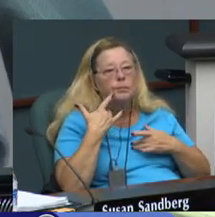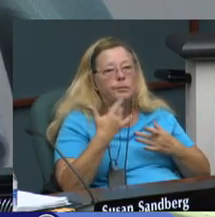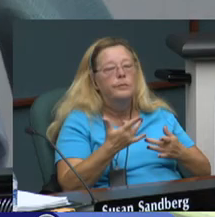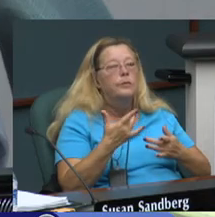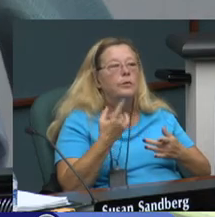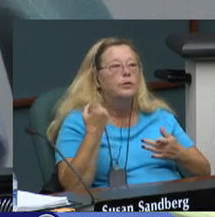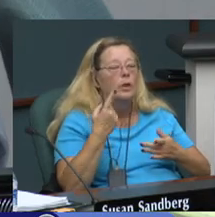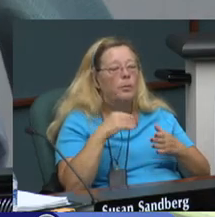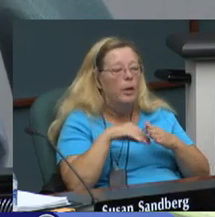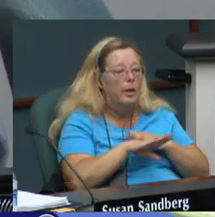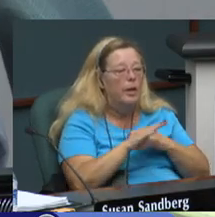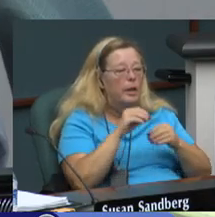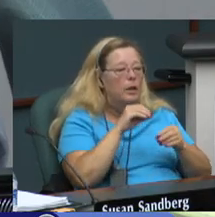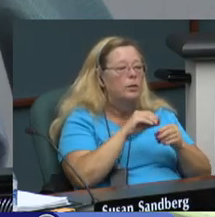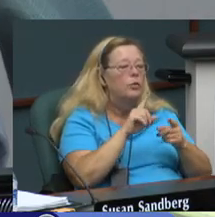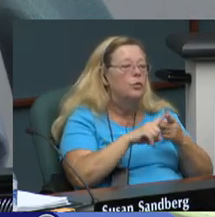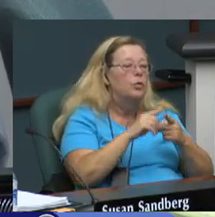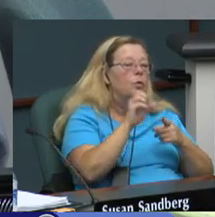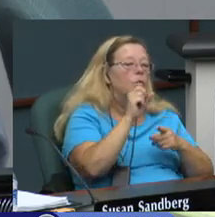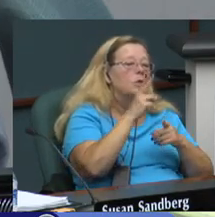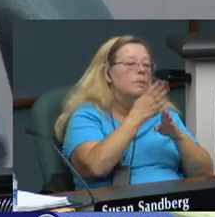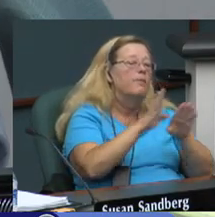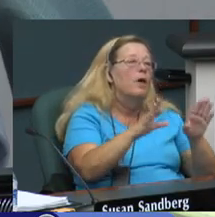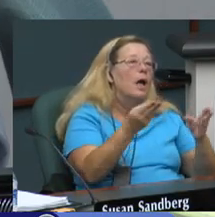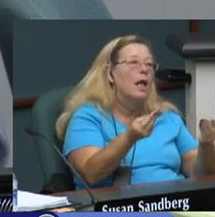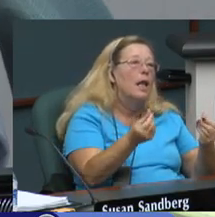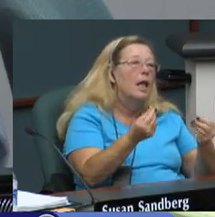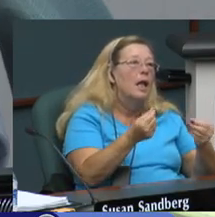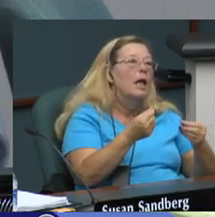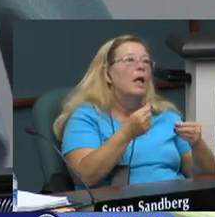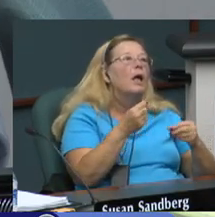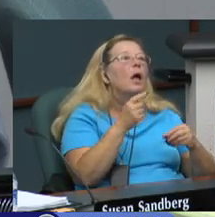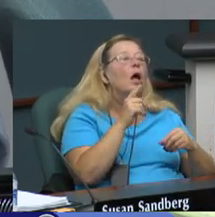subdivide their land when they do that there are certain requirements that are